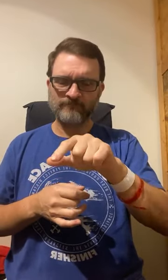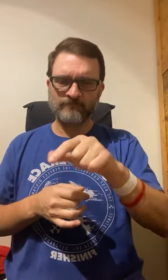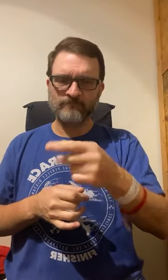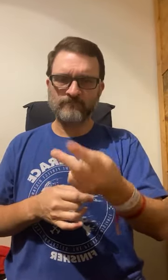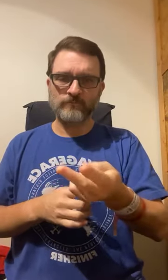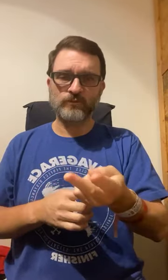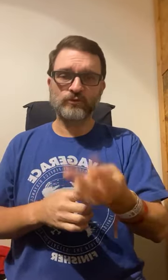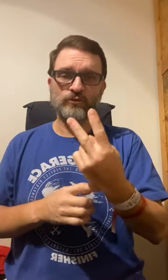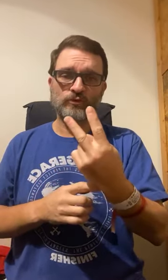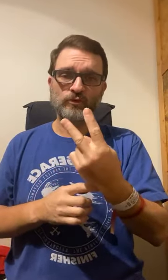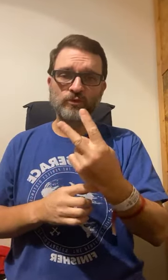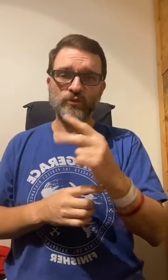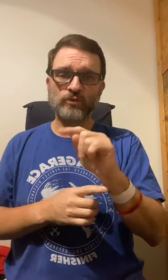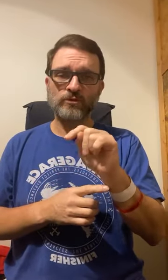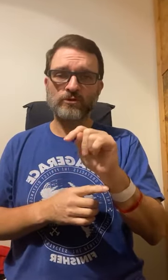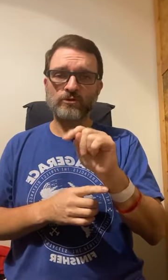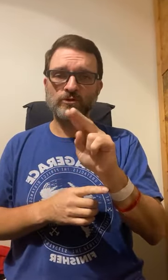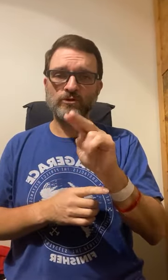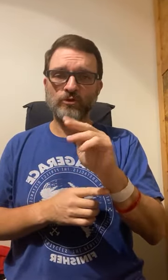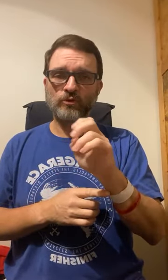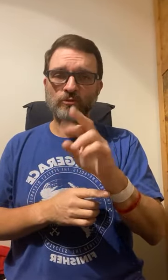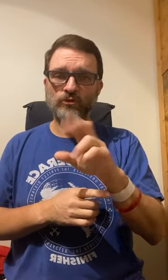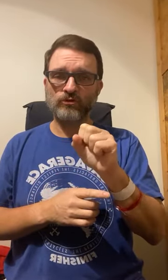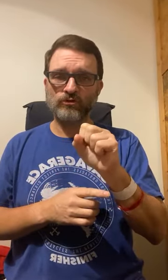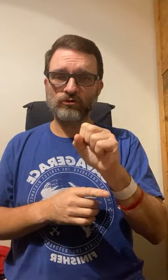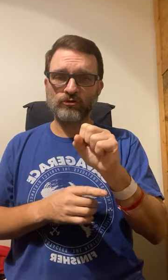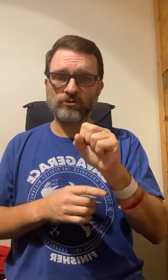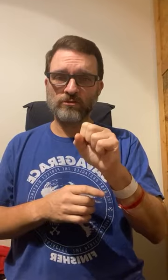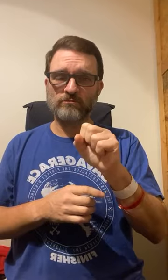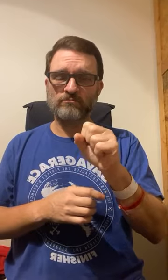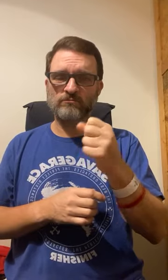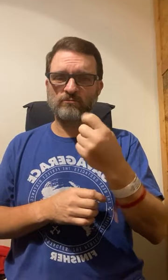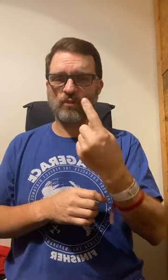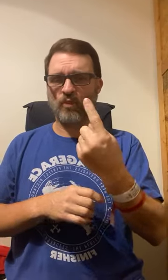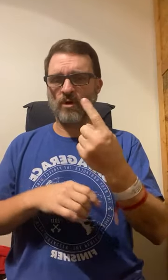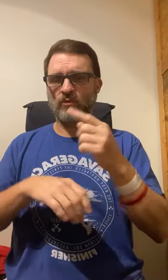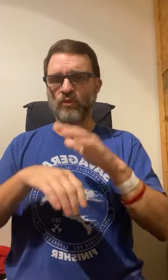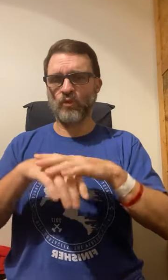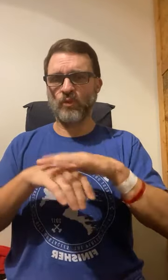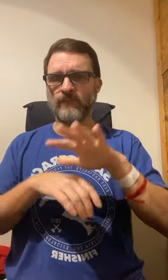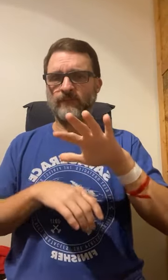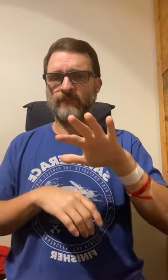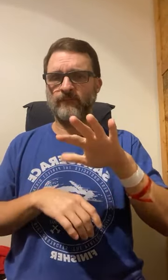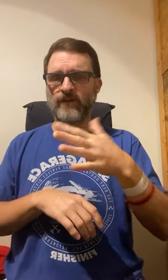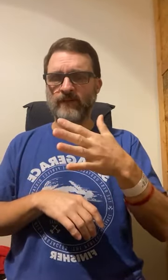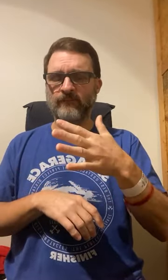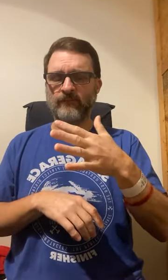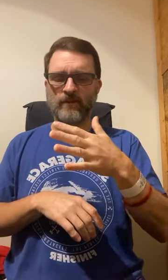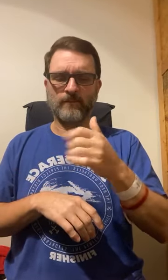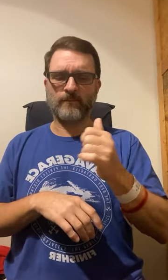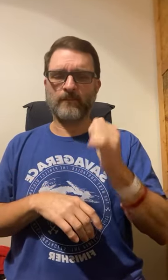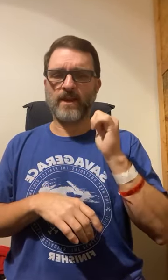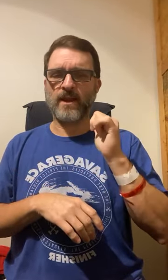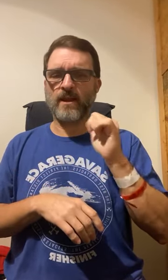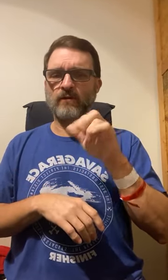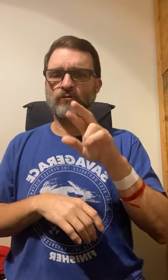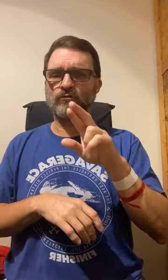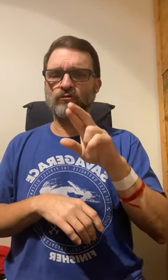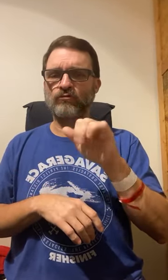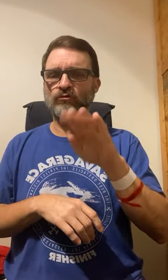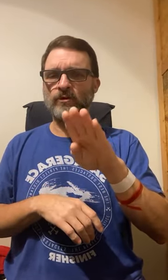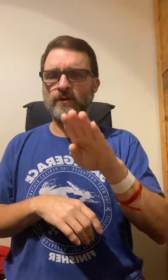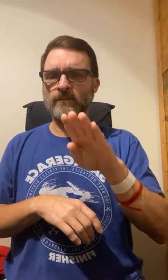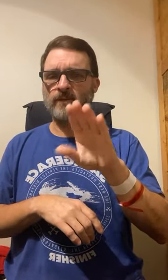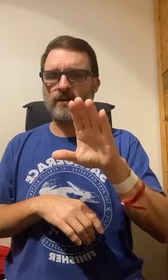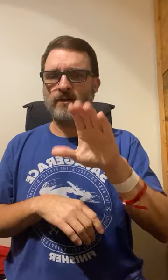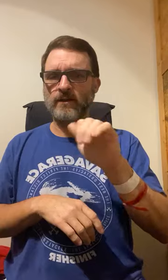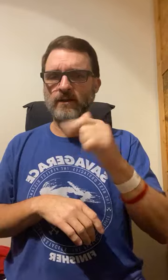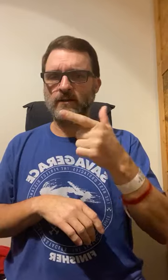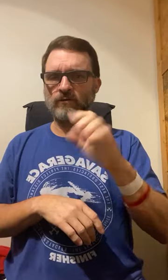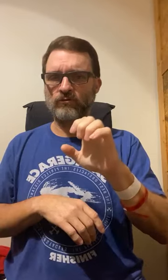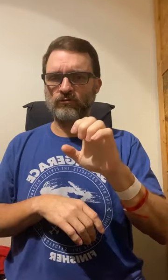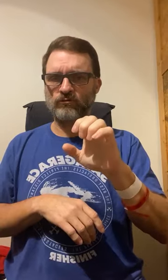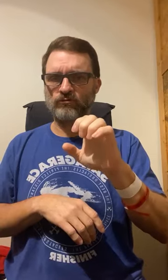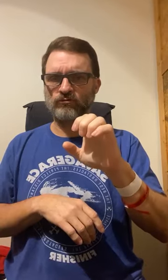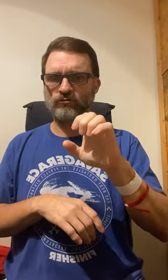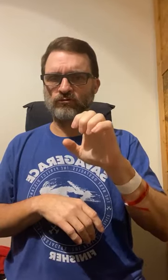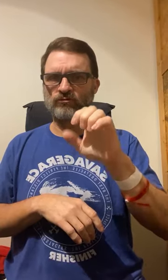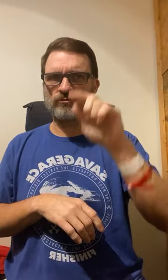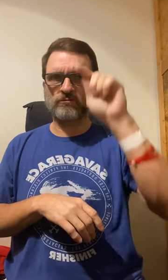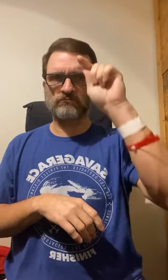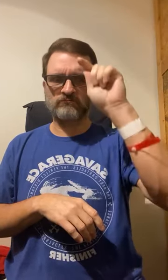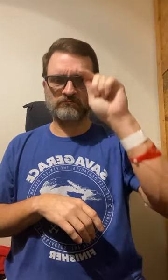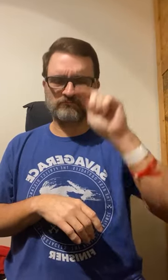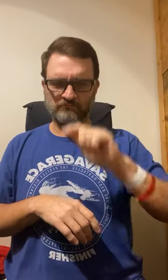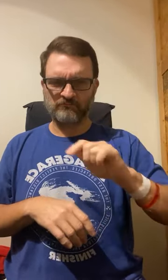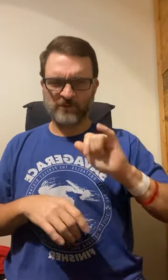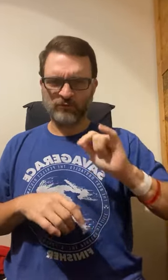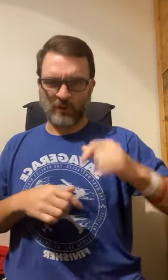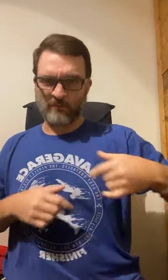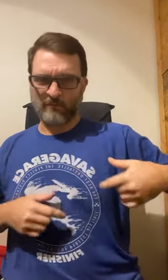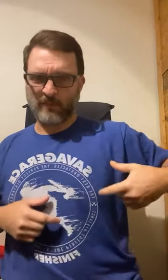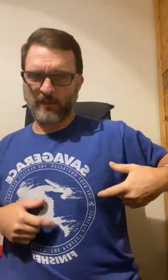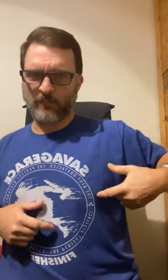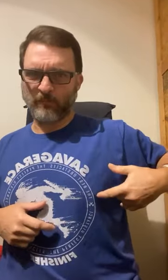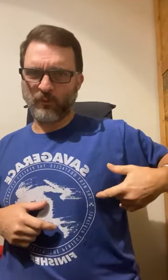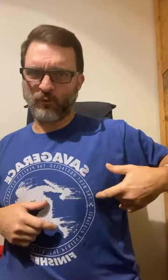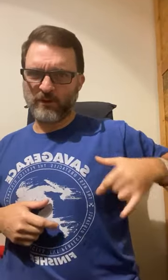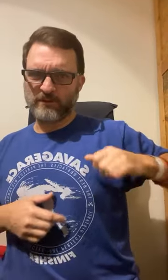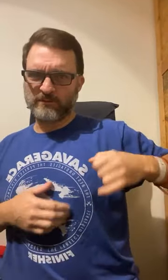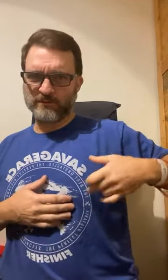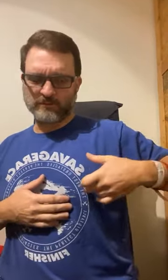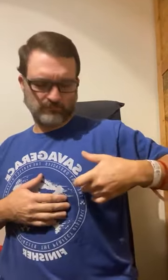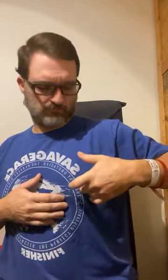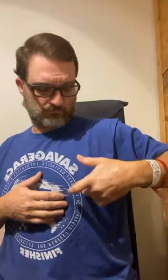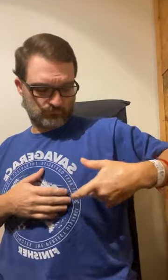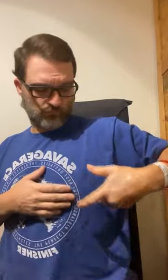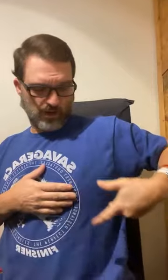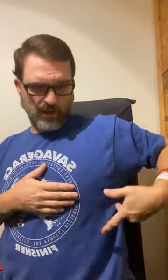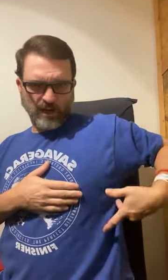2 tumors. One was on the 5th back rib cage, same as my front rib area. In the opposite side on my back.